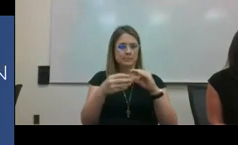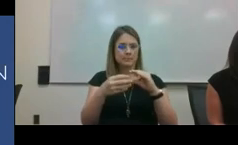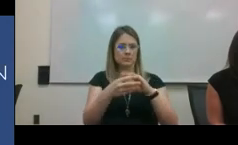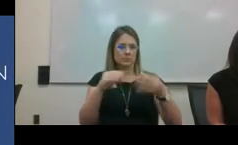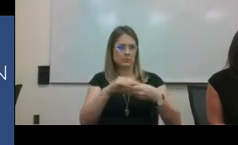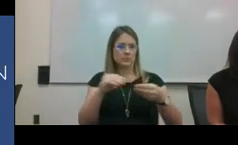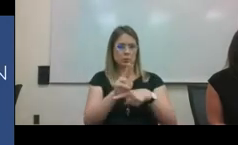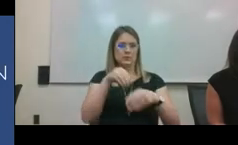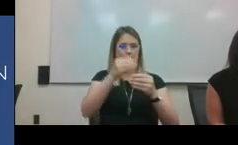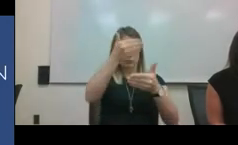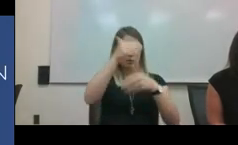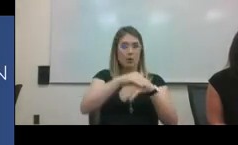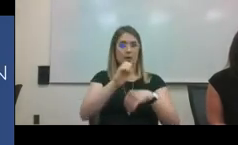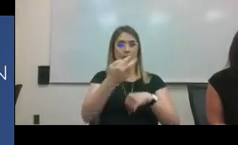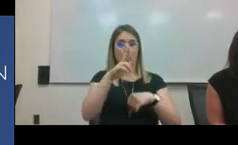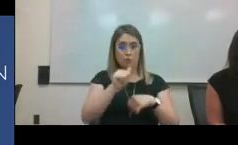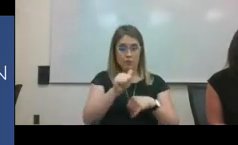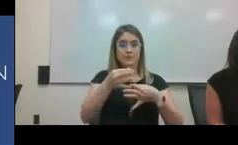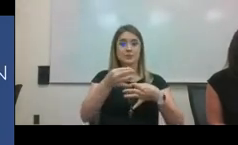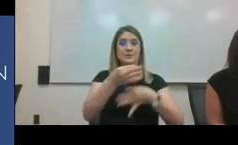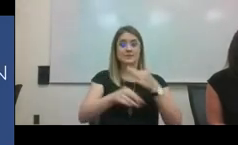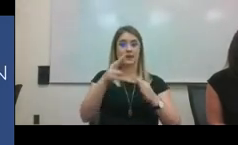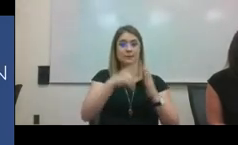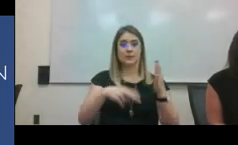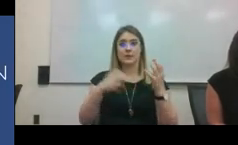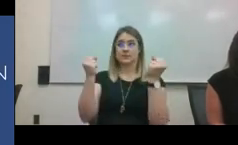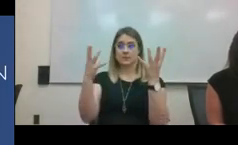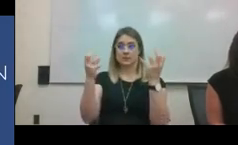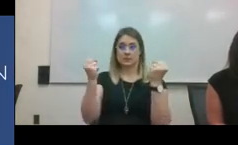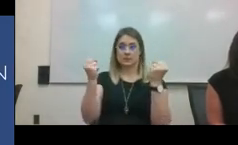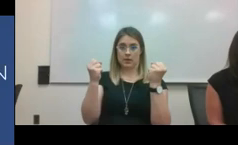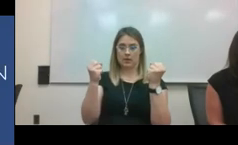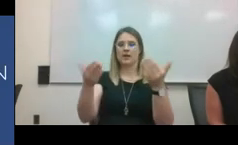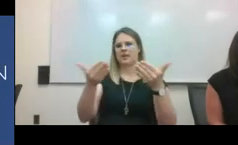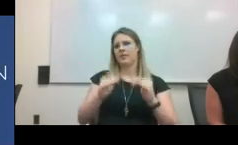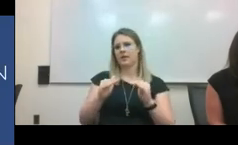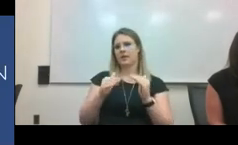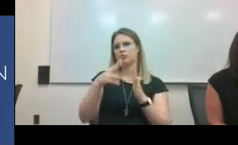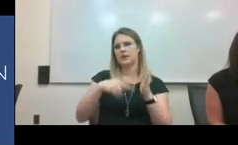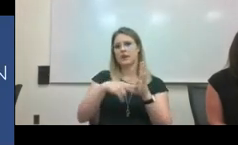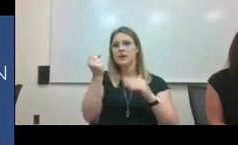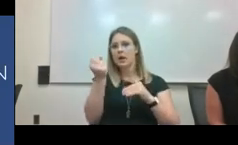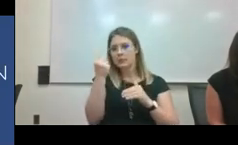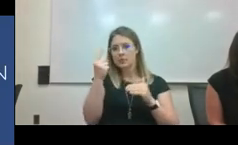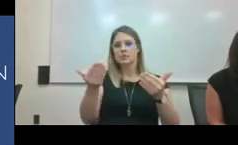So, it was unsigned to students and then they have the comprehension questions. And then of course, we use the home language youth survey